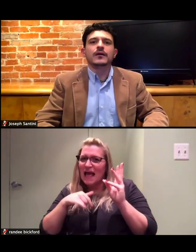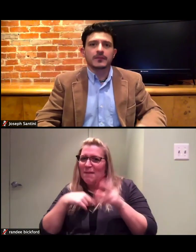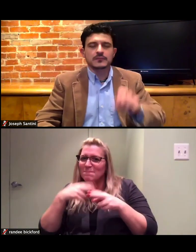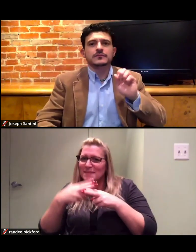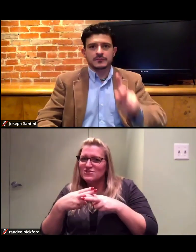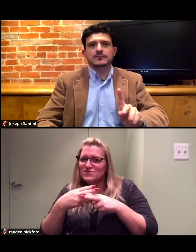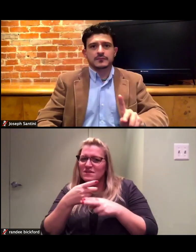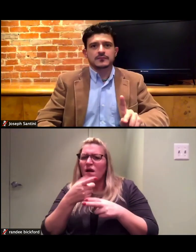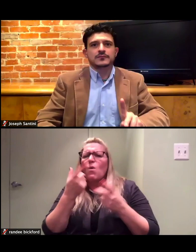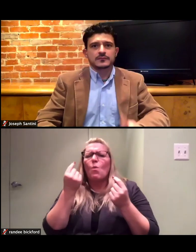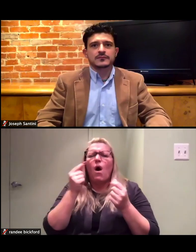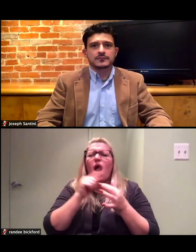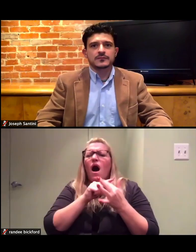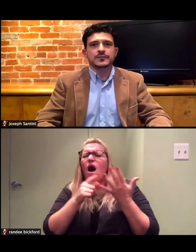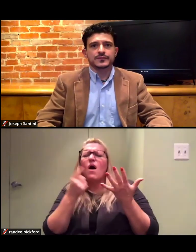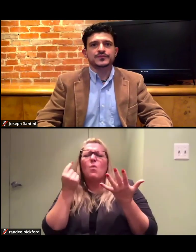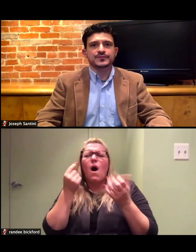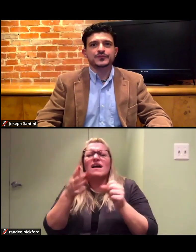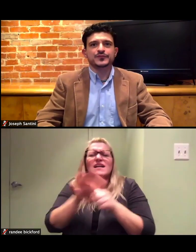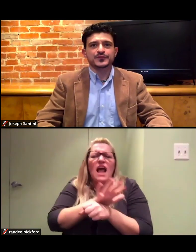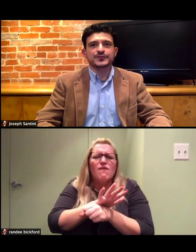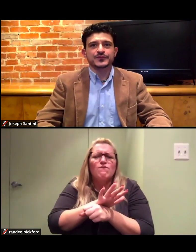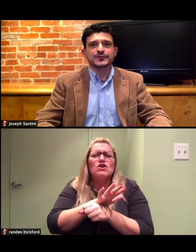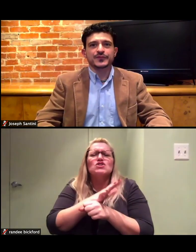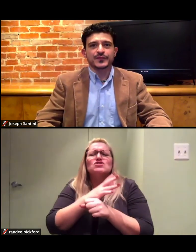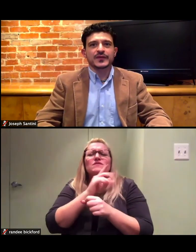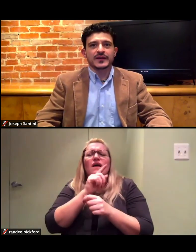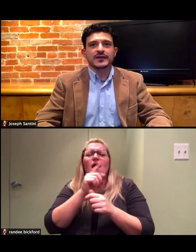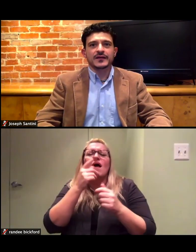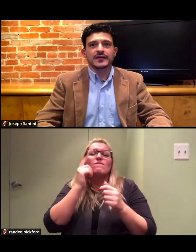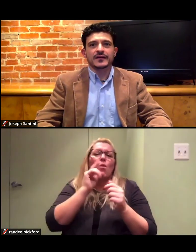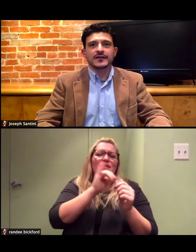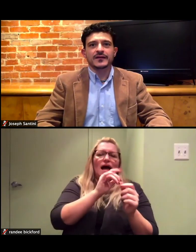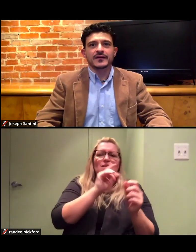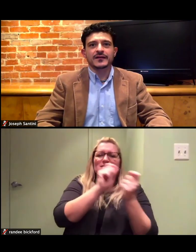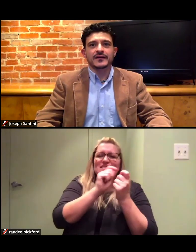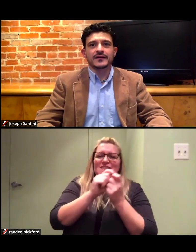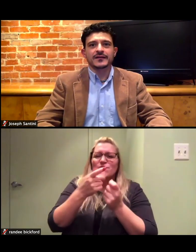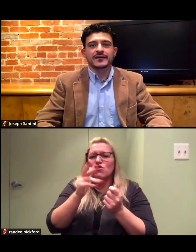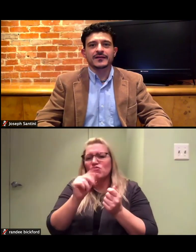That includes the six categories I mentioned earlier. And it talks about what cover